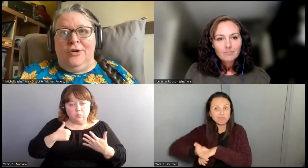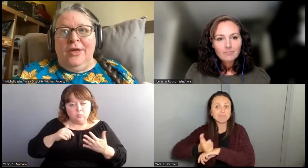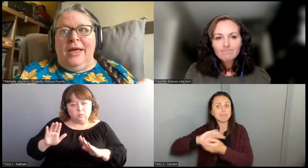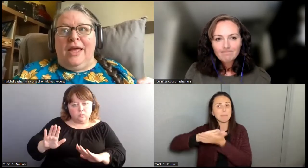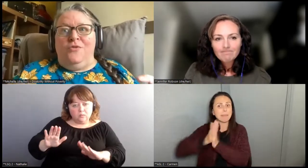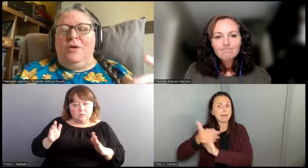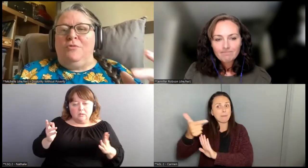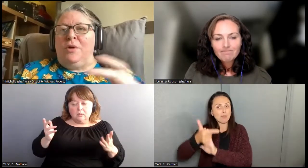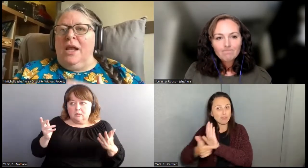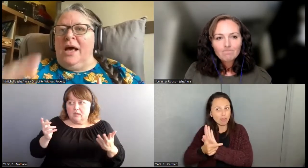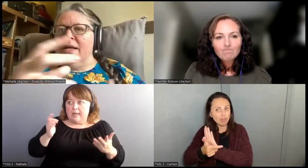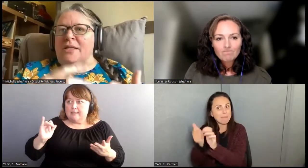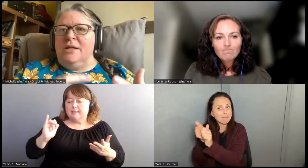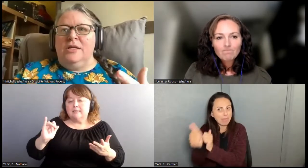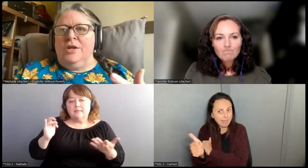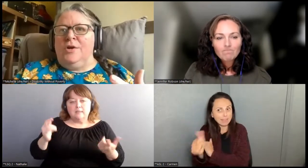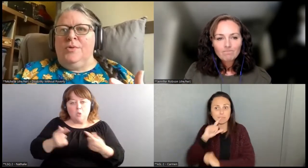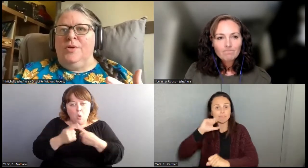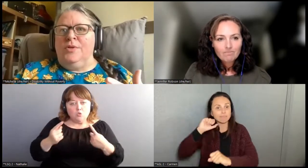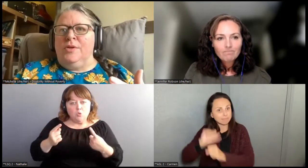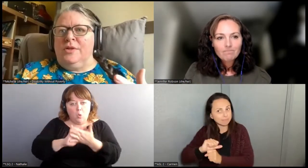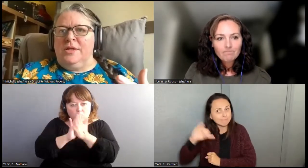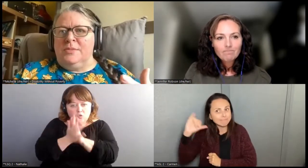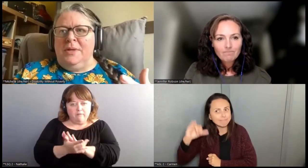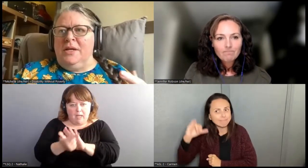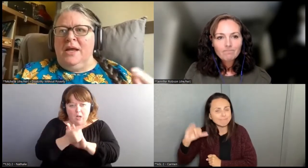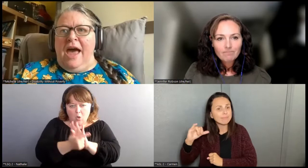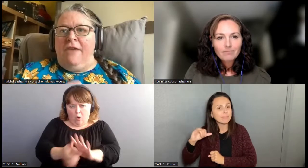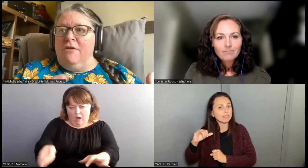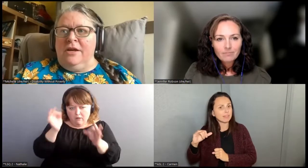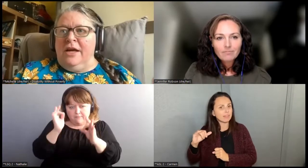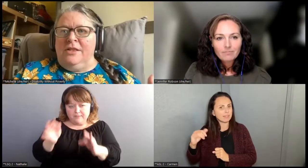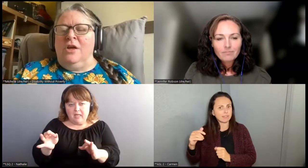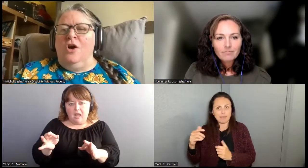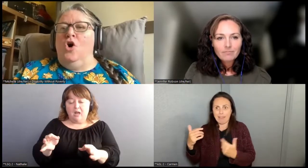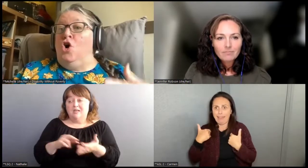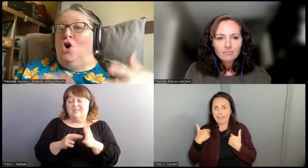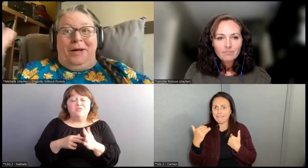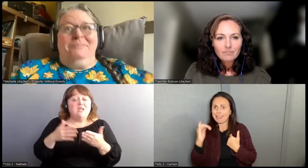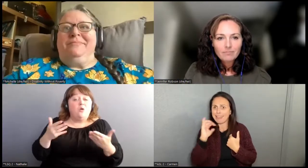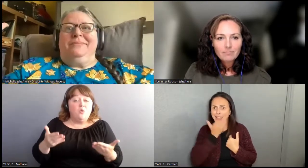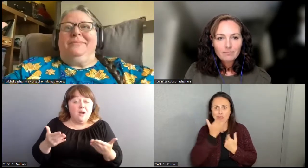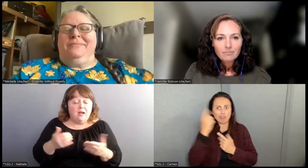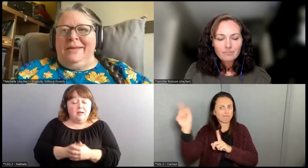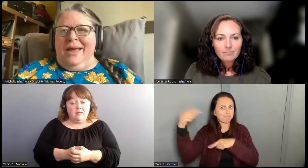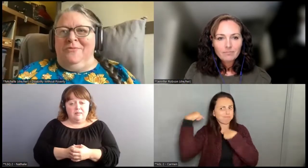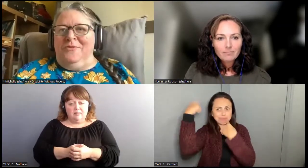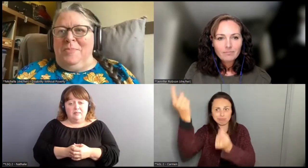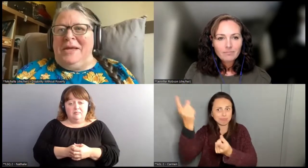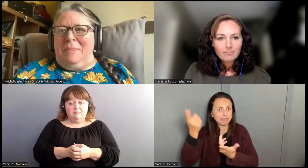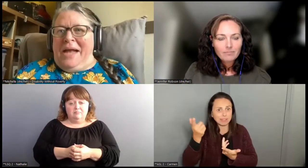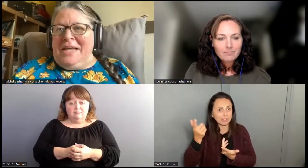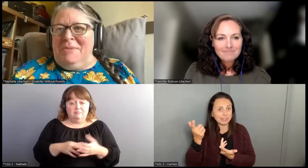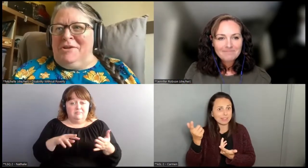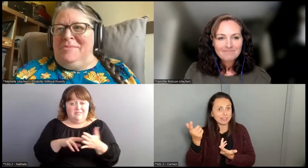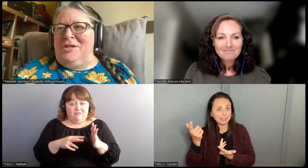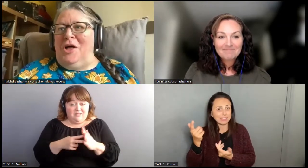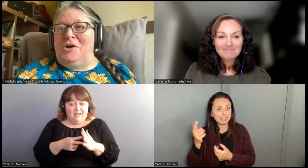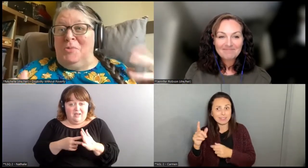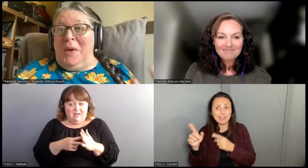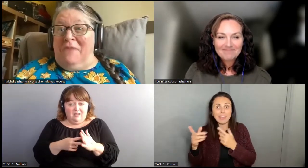IF WE REALIZE THERE HAS BEEN AN ERROR OR HEAVEN FORBID, A PANDEMIC COMES ALONG AND WE HAVE